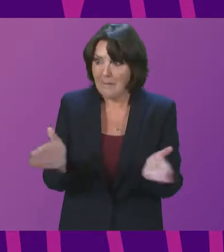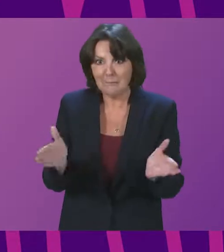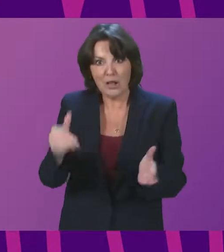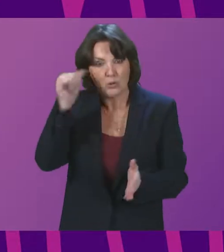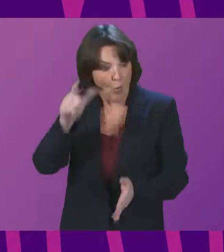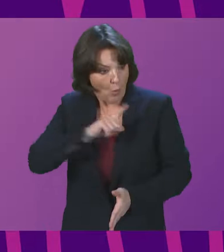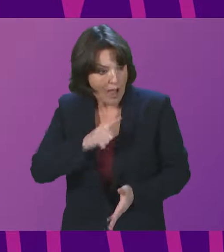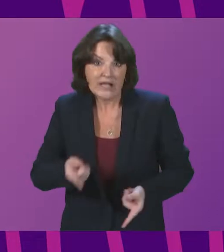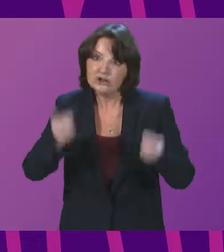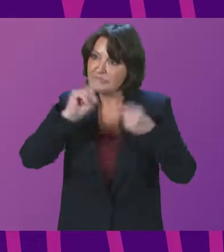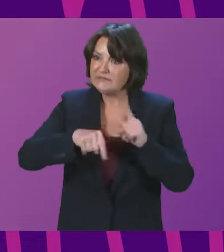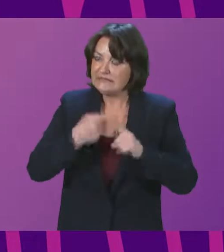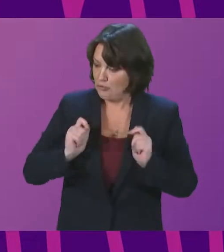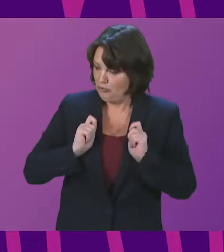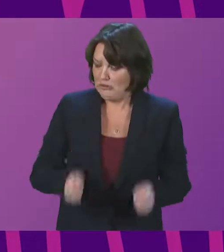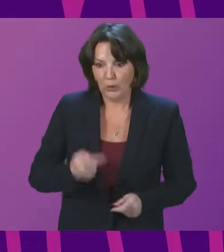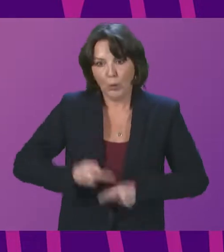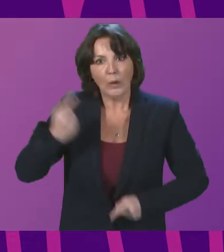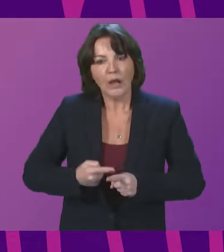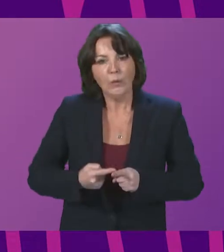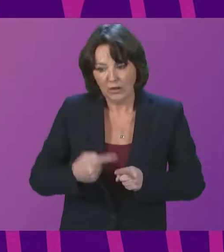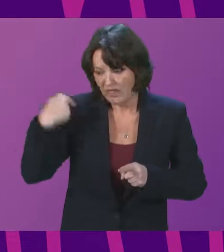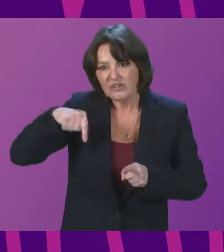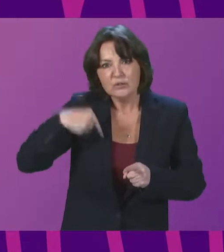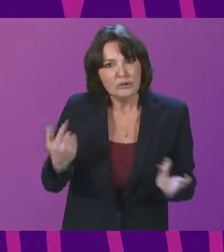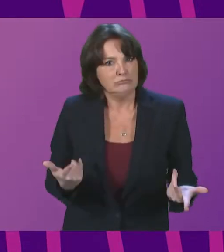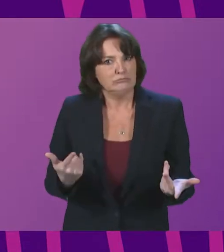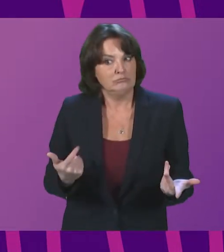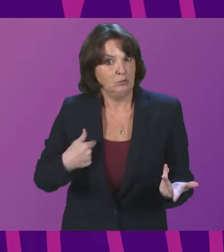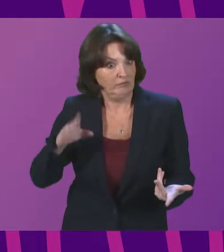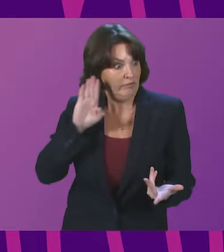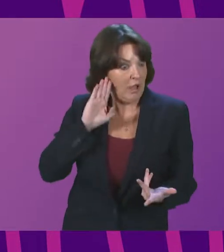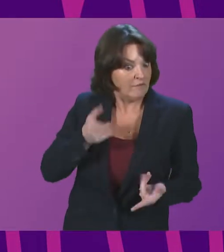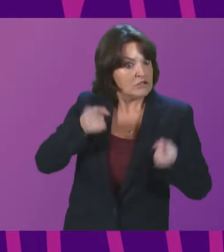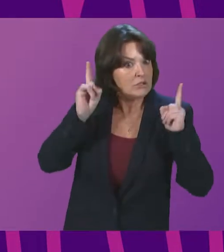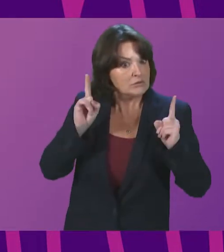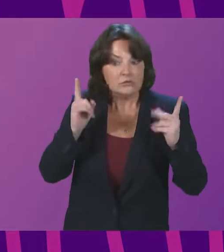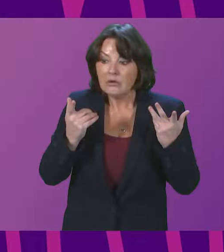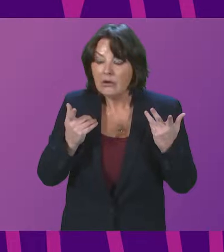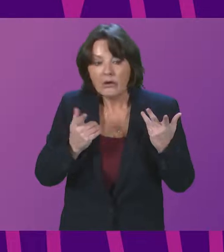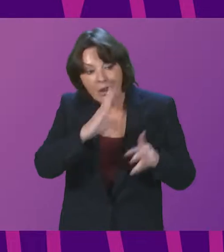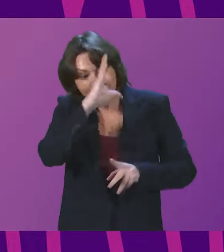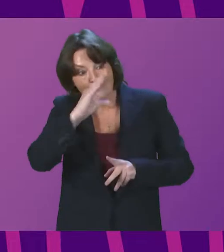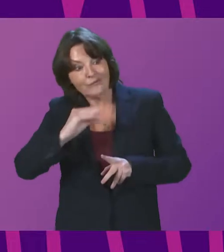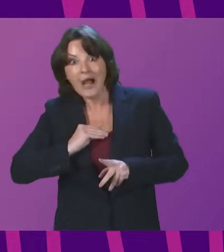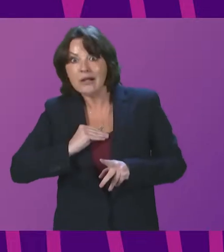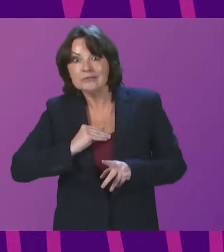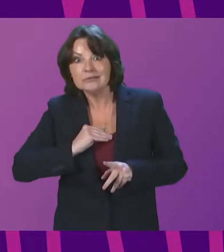executive resigned so abruptly earlier this week. We have heard from the First Minister that she was given advance warning of that last